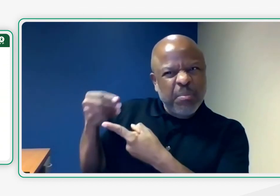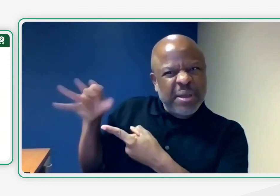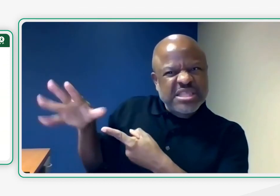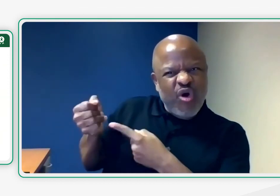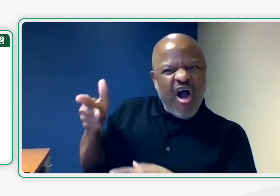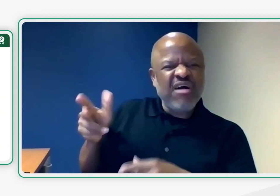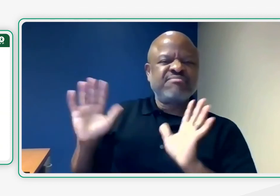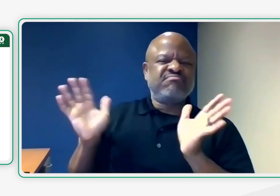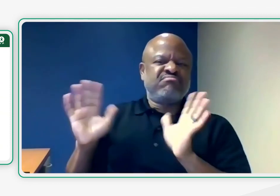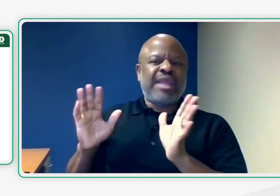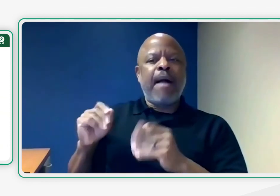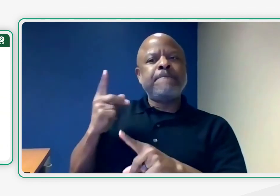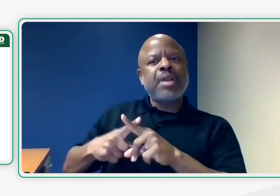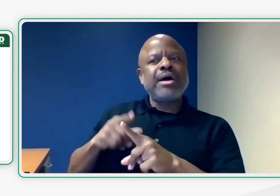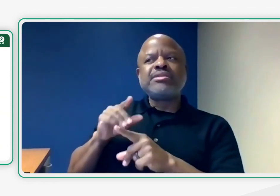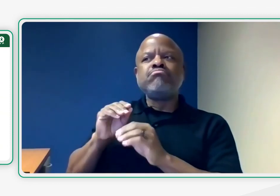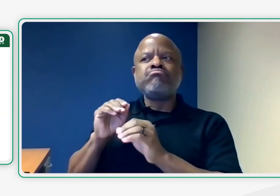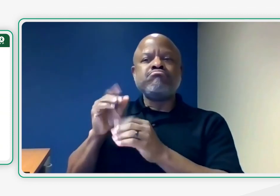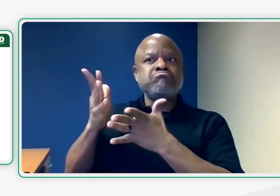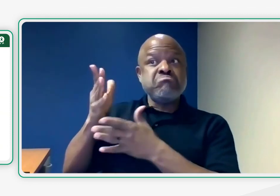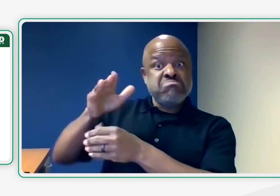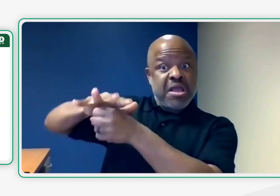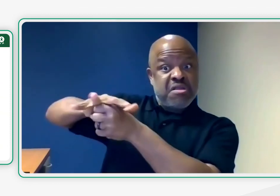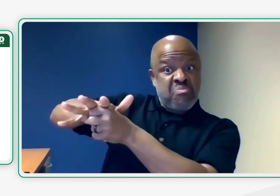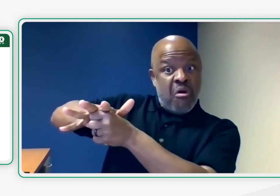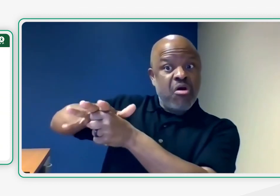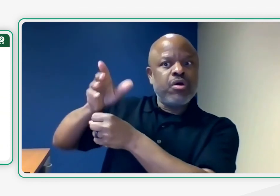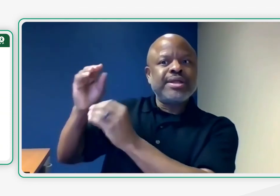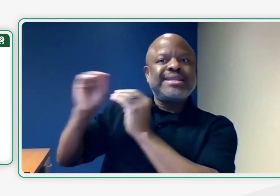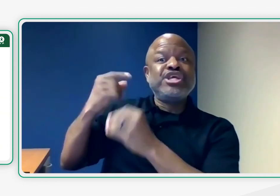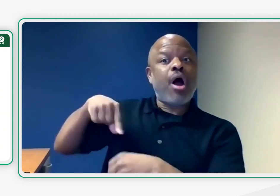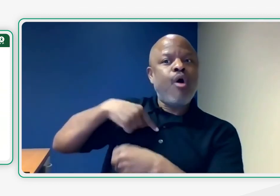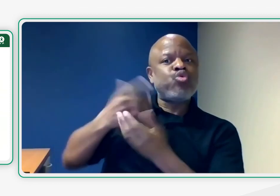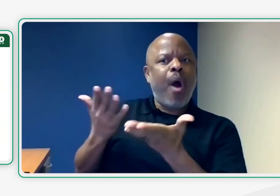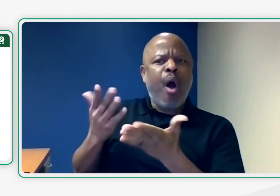You are able to discuss: whether you need a car, but you should save money, right? And so,